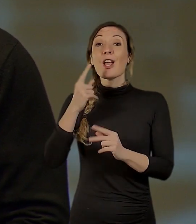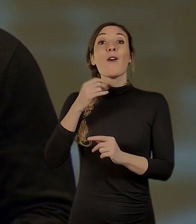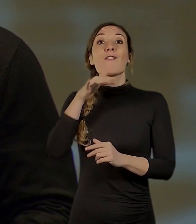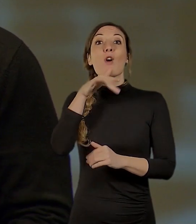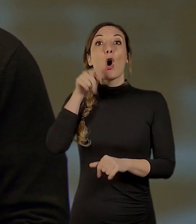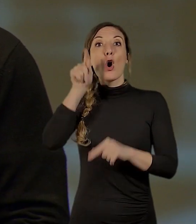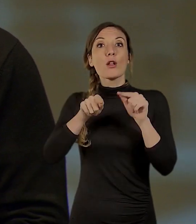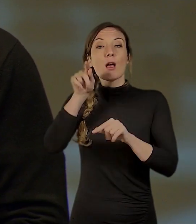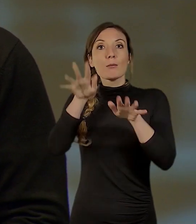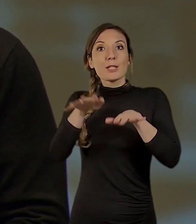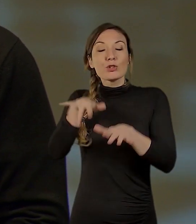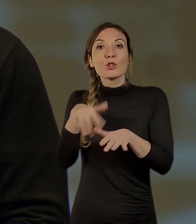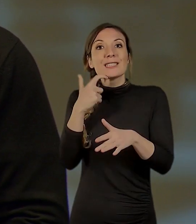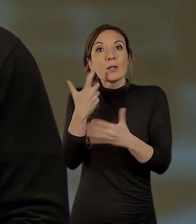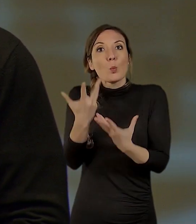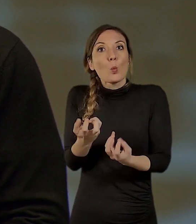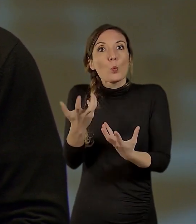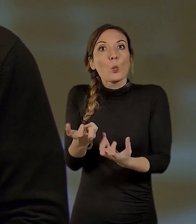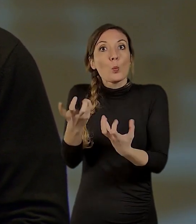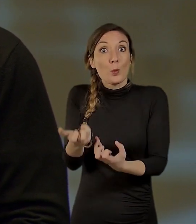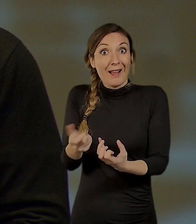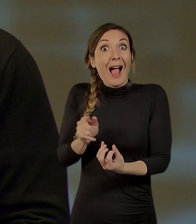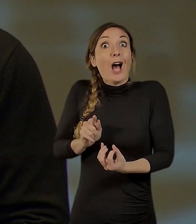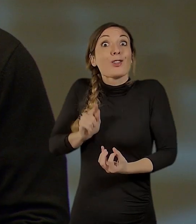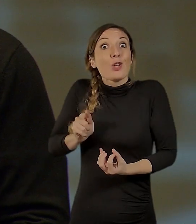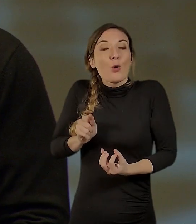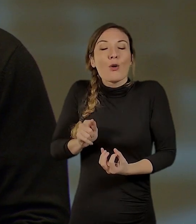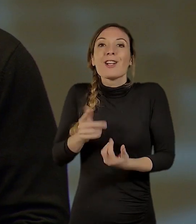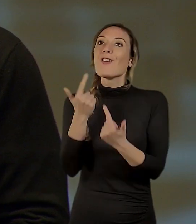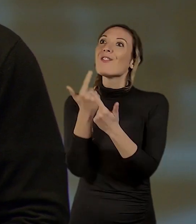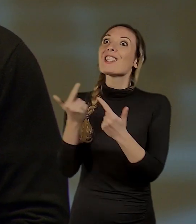its territory before. And we agreed that this was the right direction.